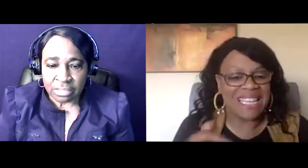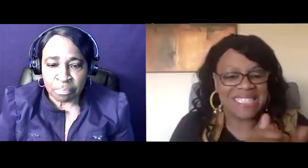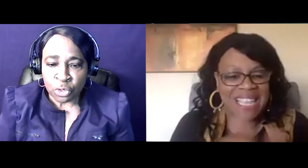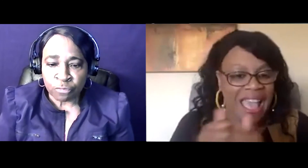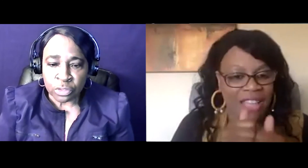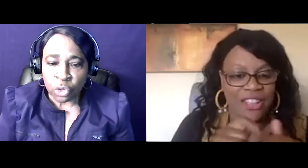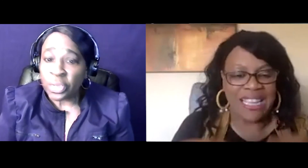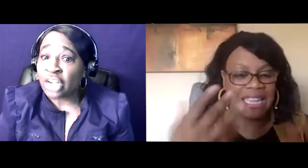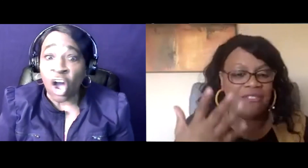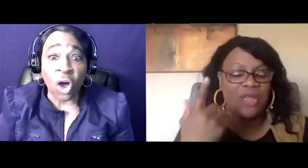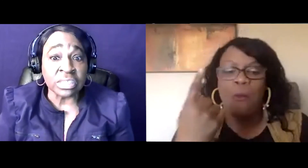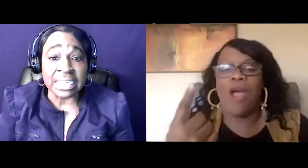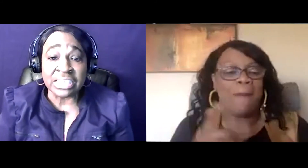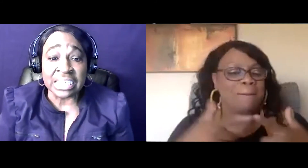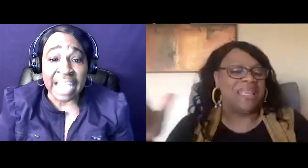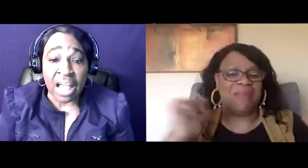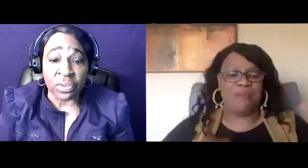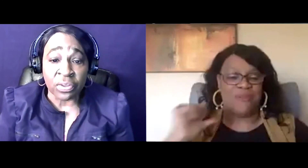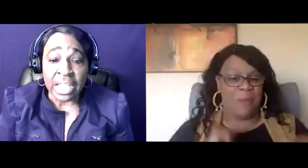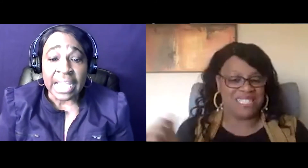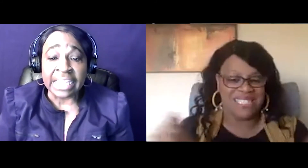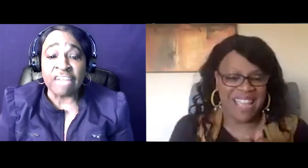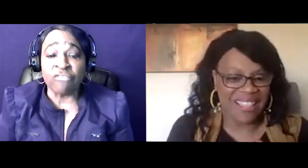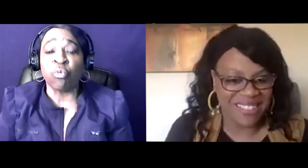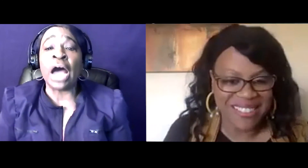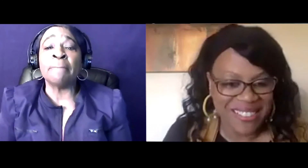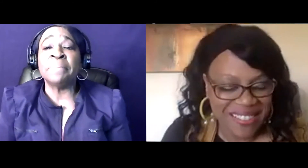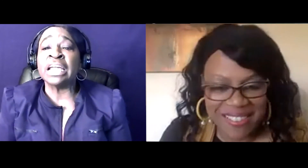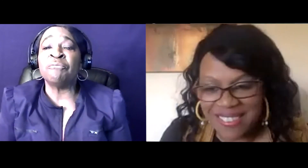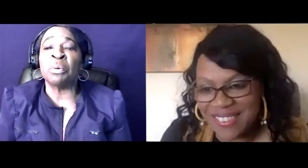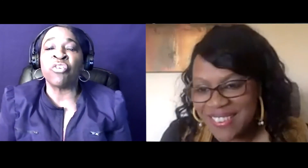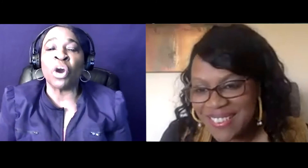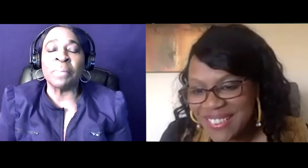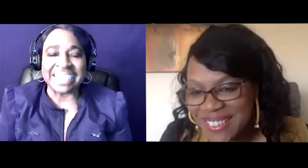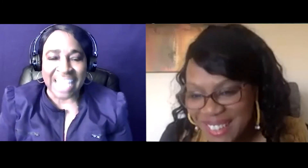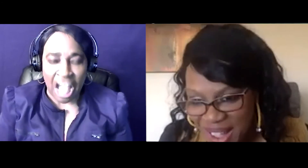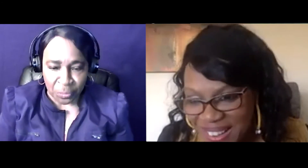Beautiful. So we can all sing together and give one big performance together.